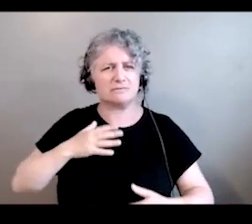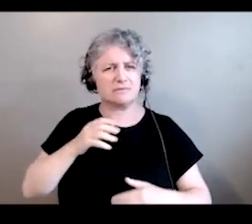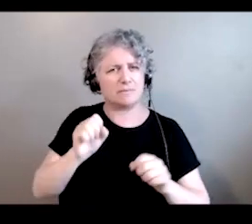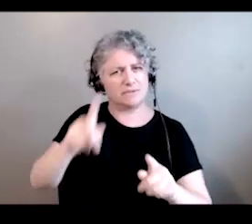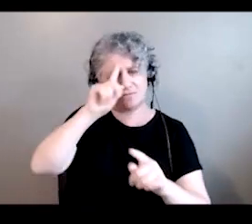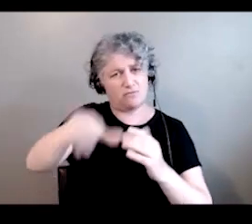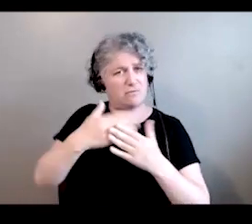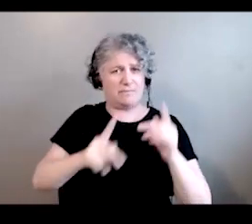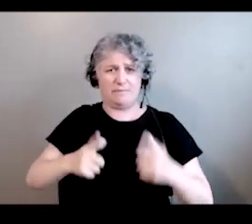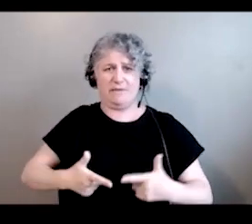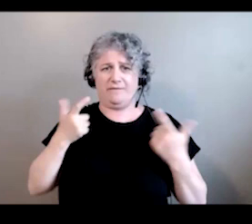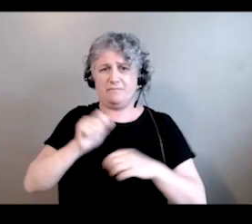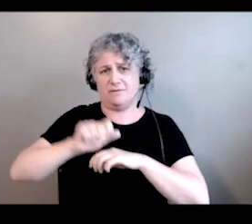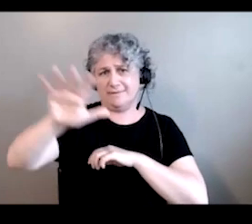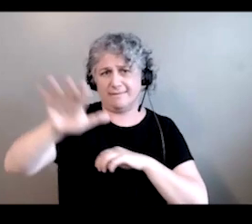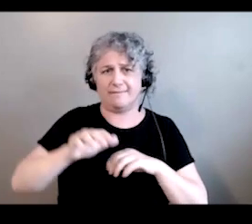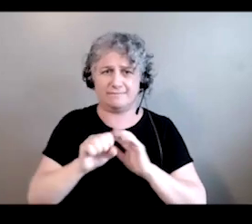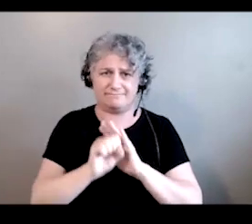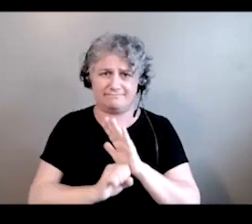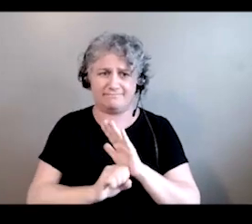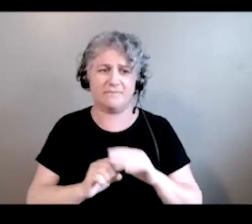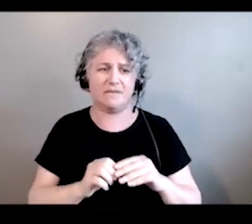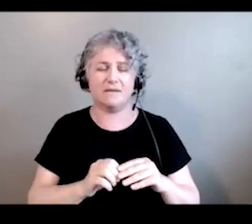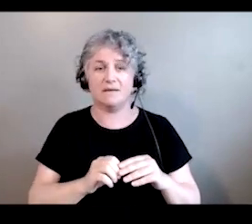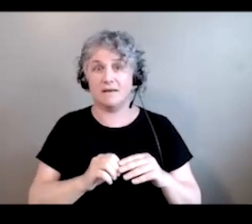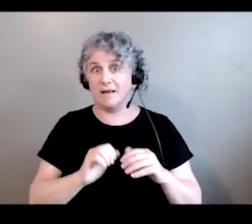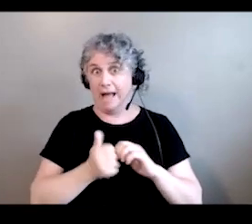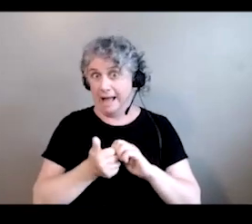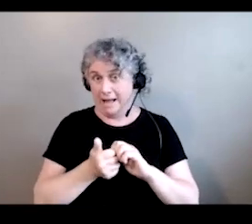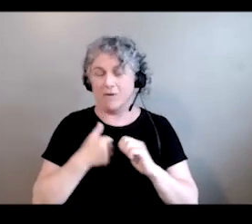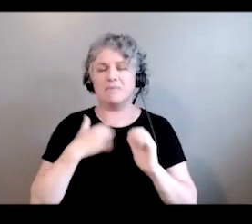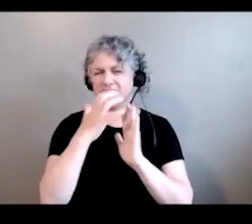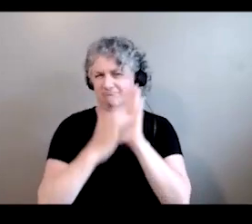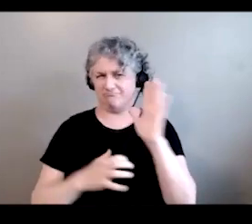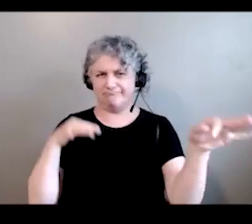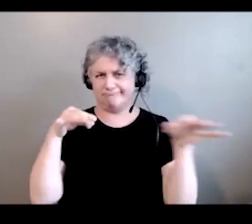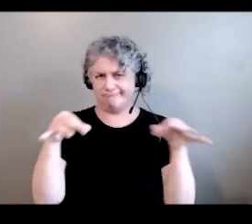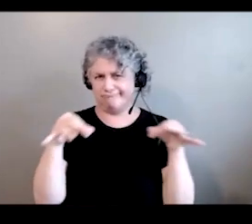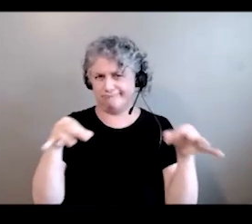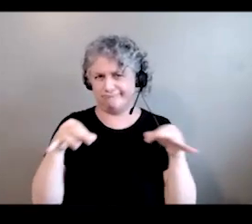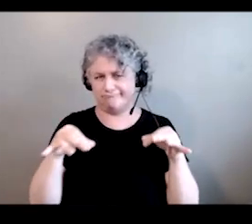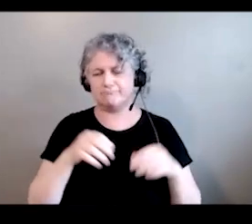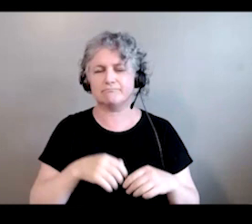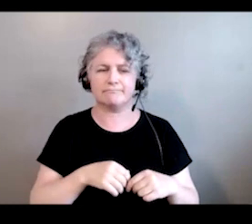And I have all underlined and enrolled to emphasize the how that is going to be focused on.